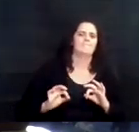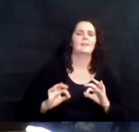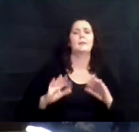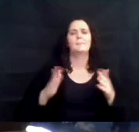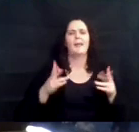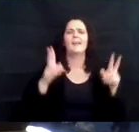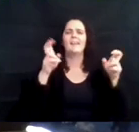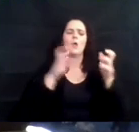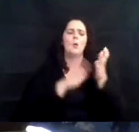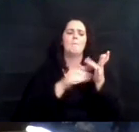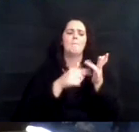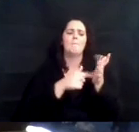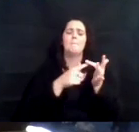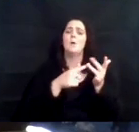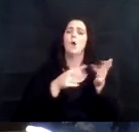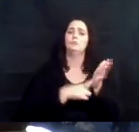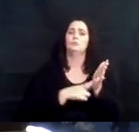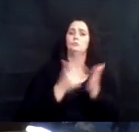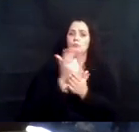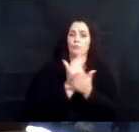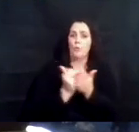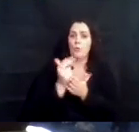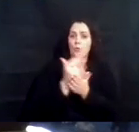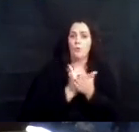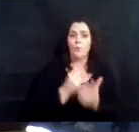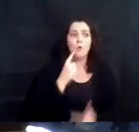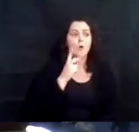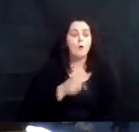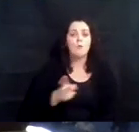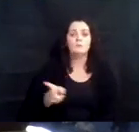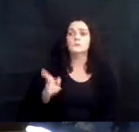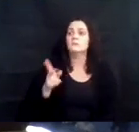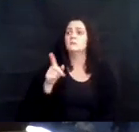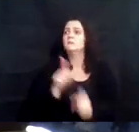that I, it's not a very common term but it's a term that I like to use in the